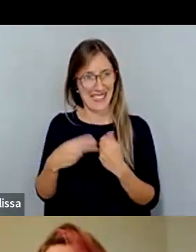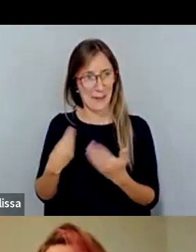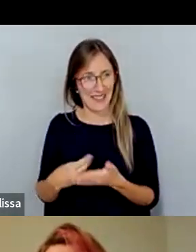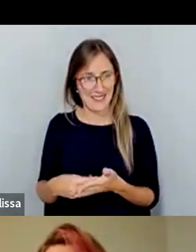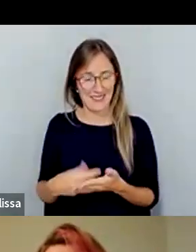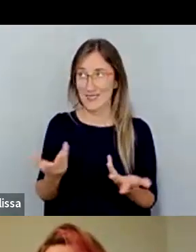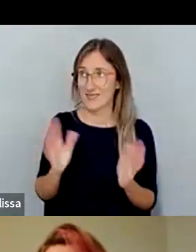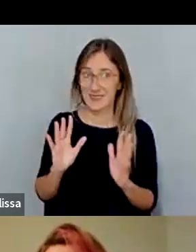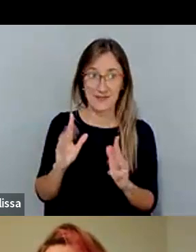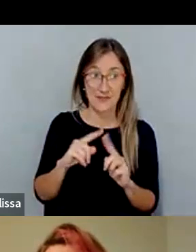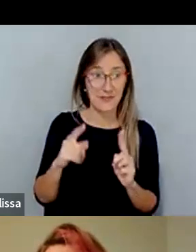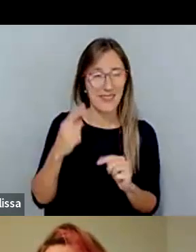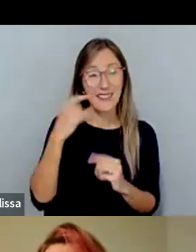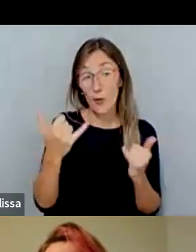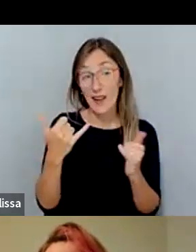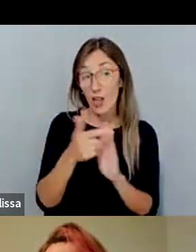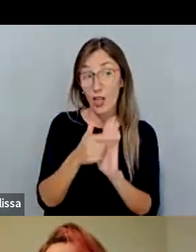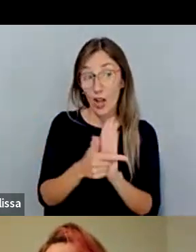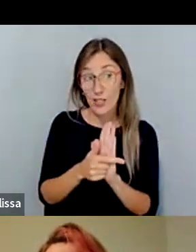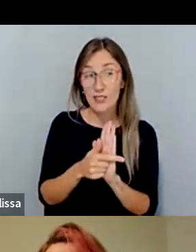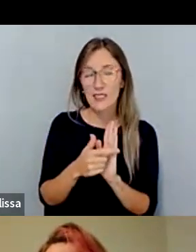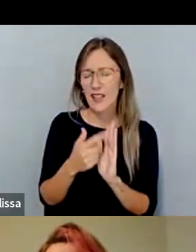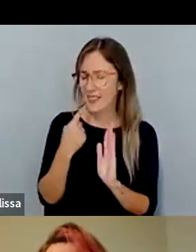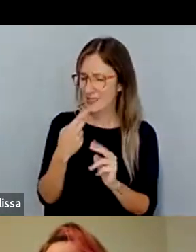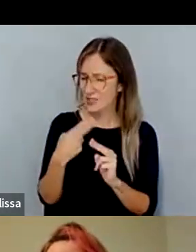the most part. Very little. It has not changed in like 30 years of what